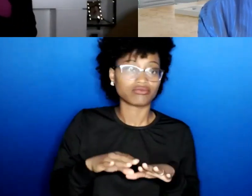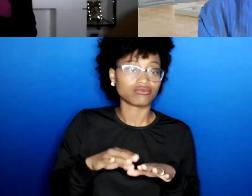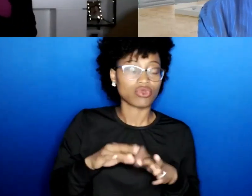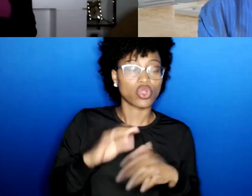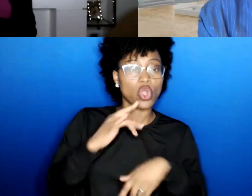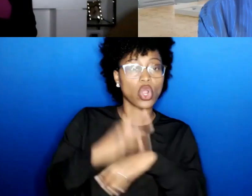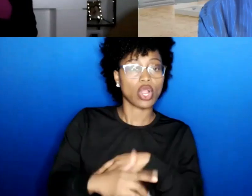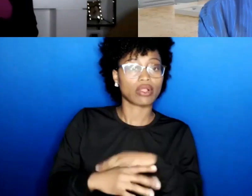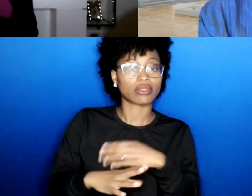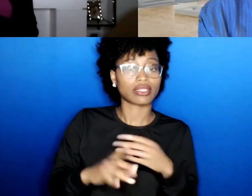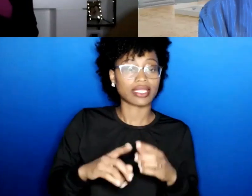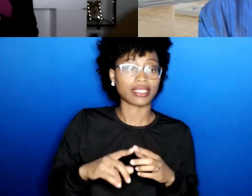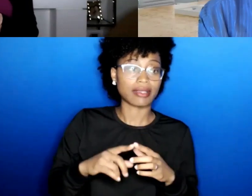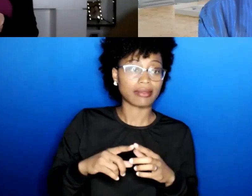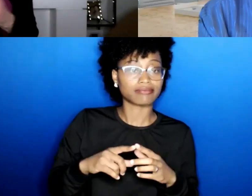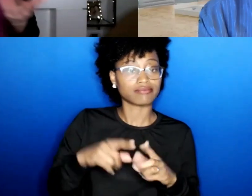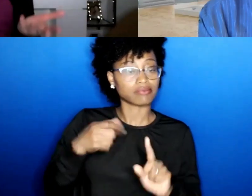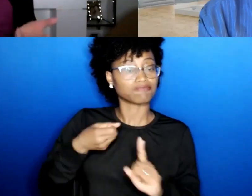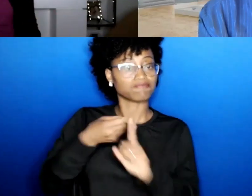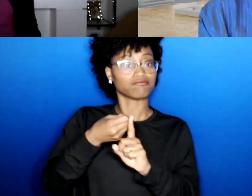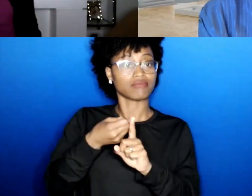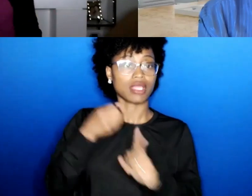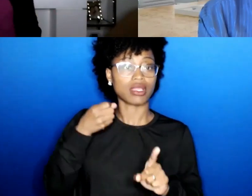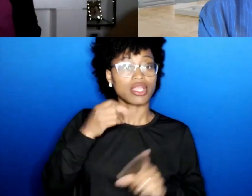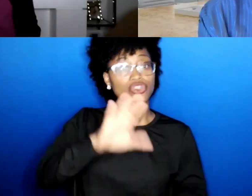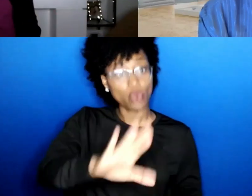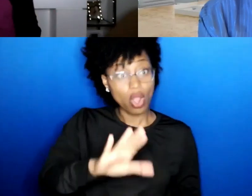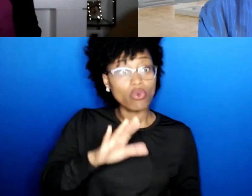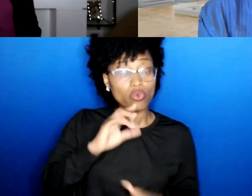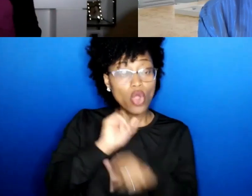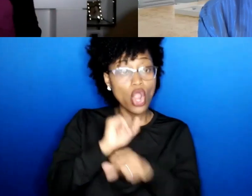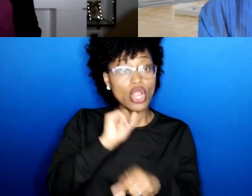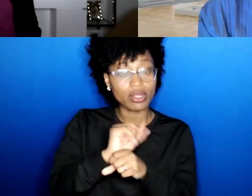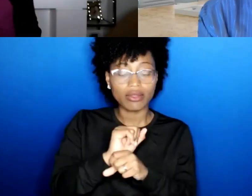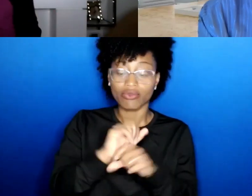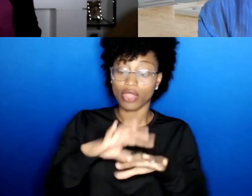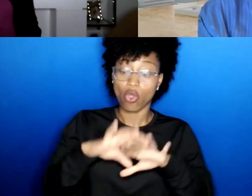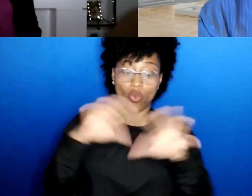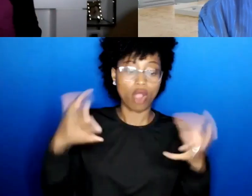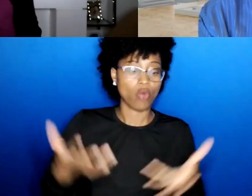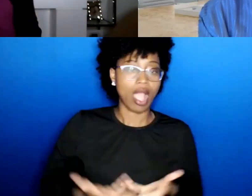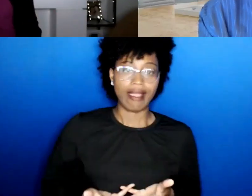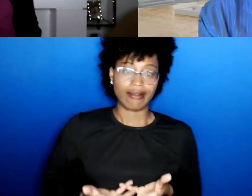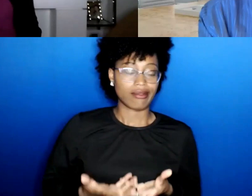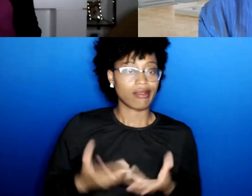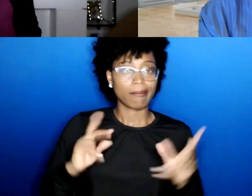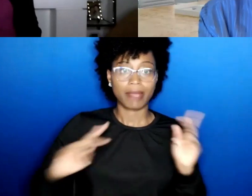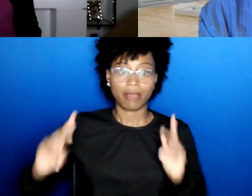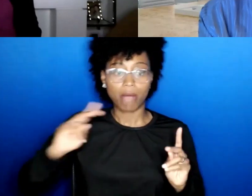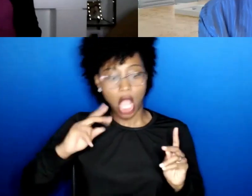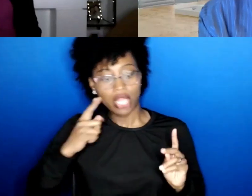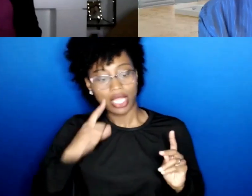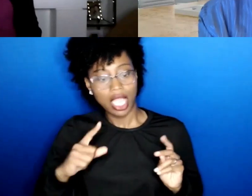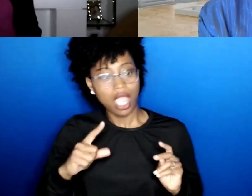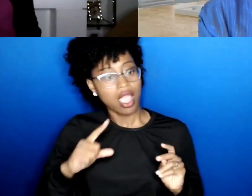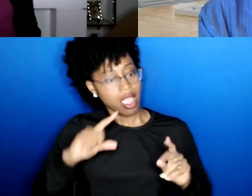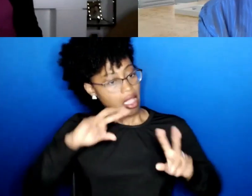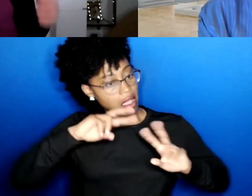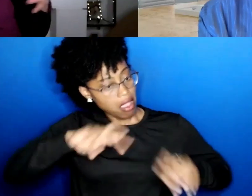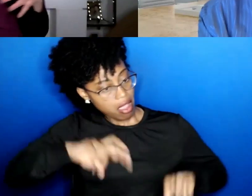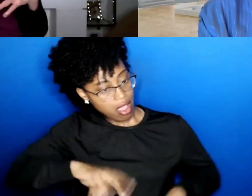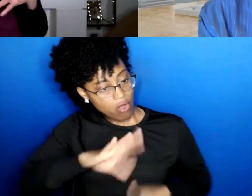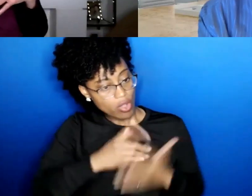06:23:59 worldwide have others be able to learn about what you are doing, contact you,